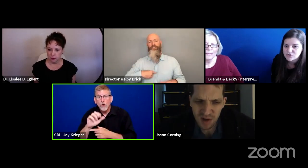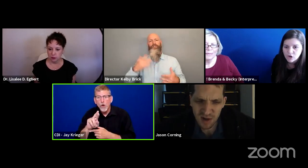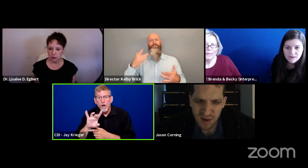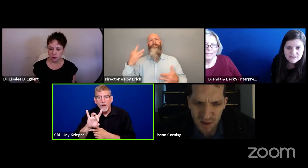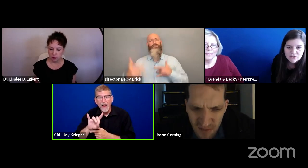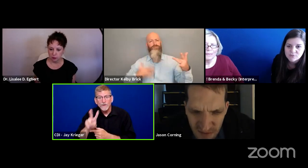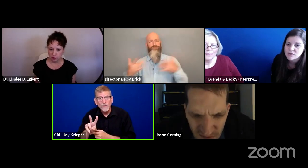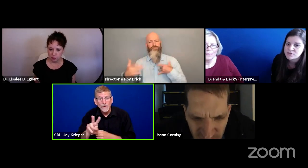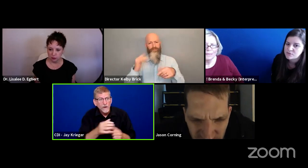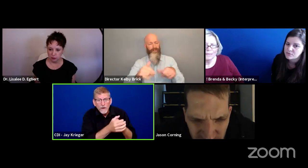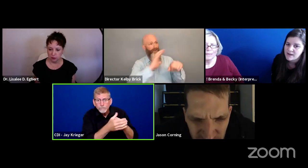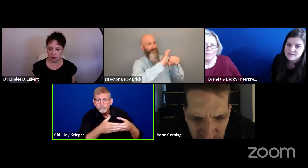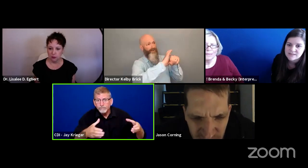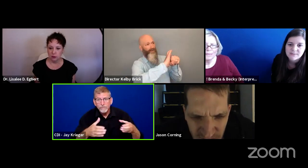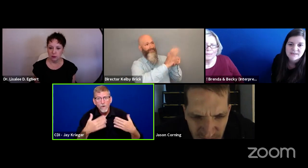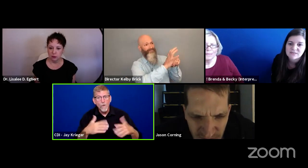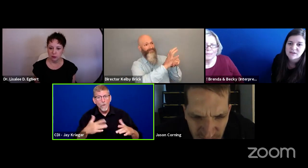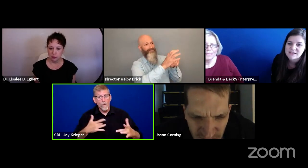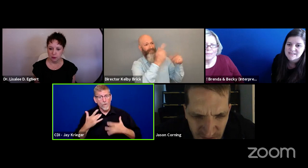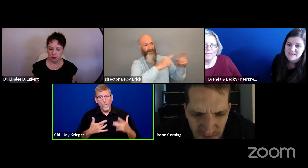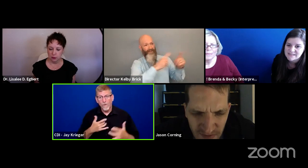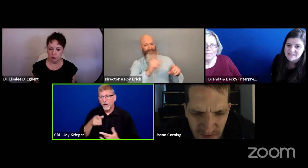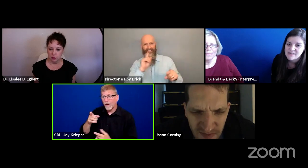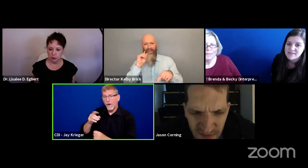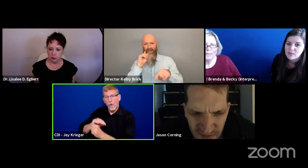Streetcar 82 is thriving.